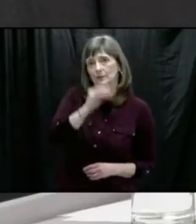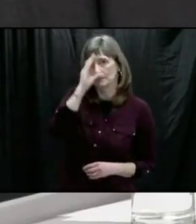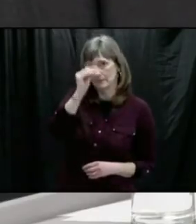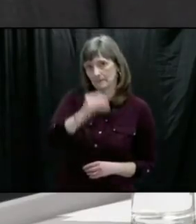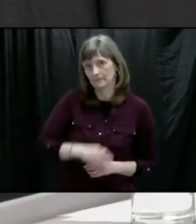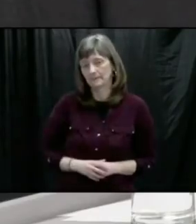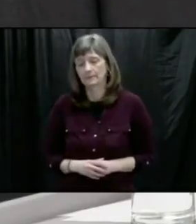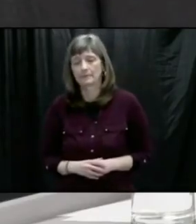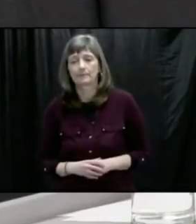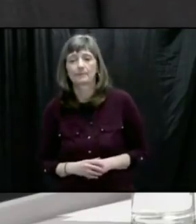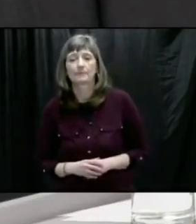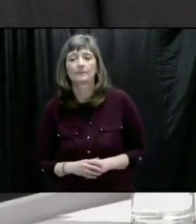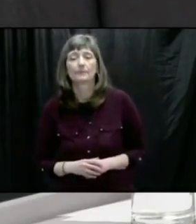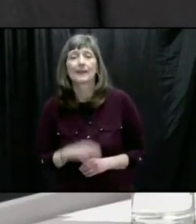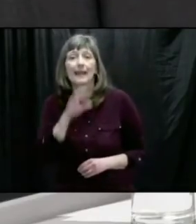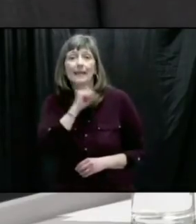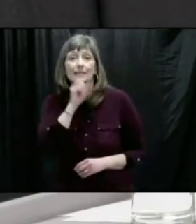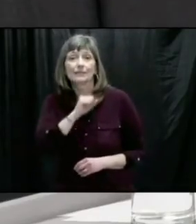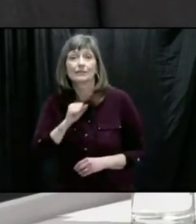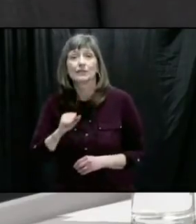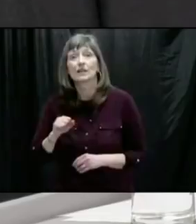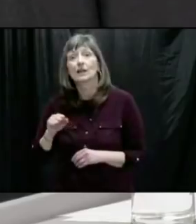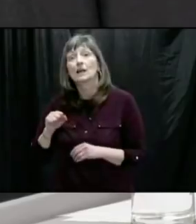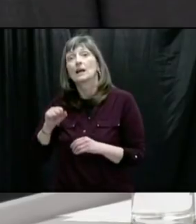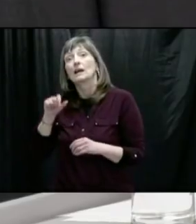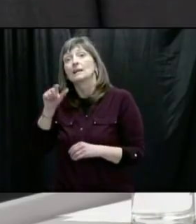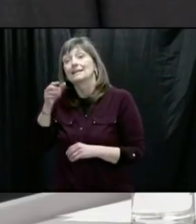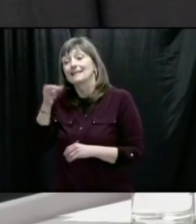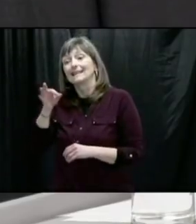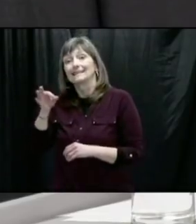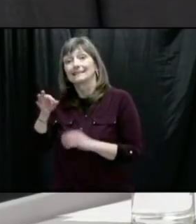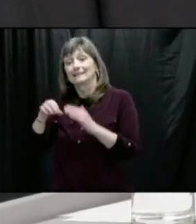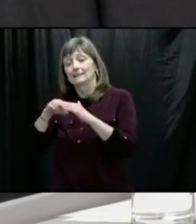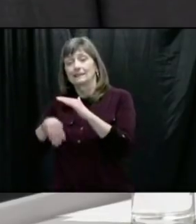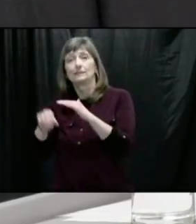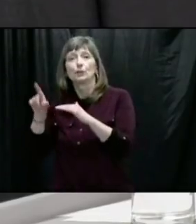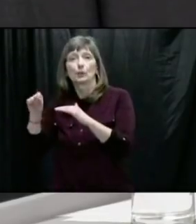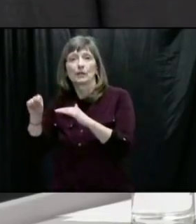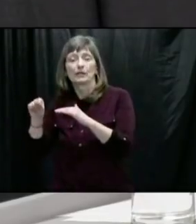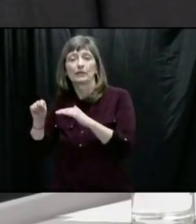53 PERCENT OF CASES ARE FEMALE AND 47% ARE MALE.